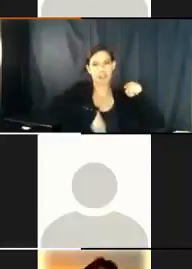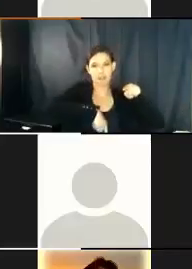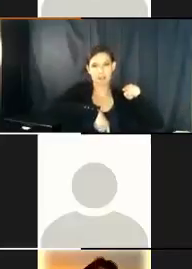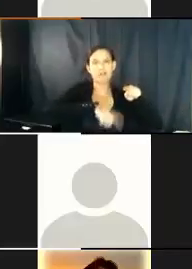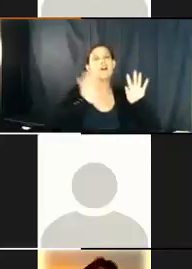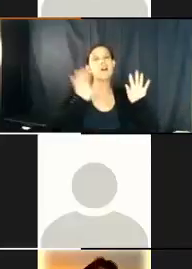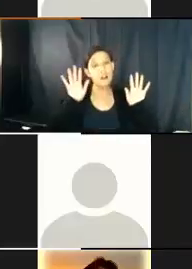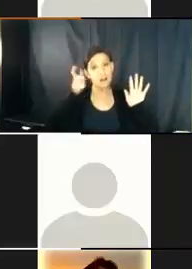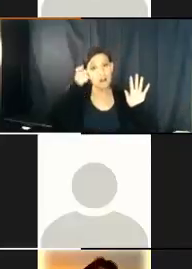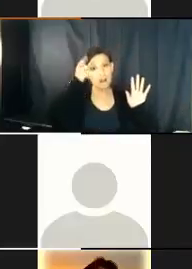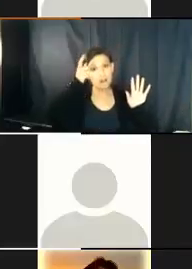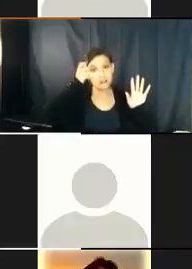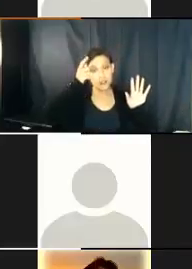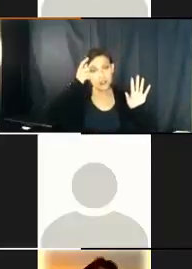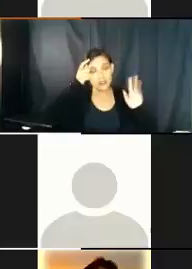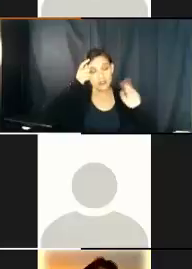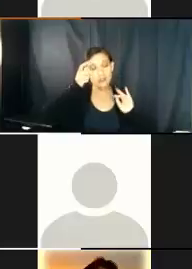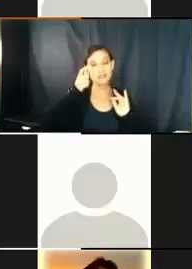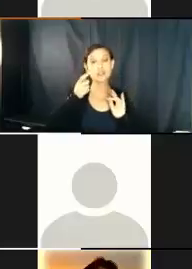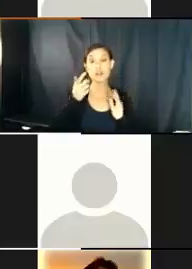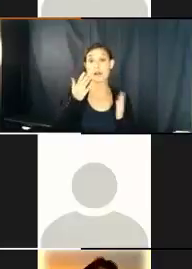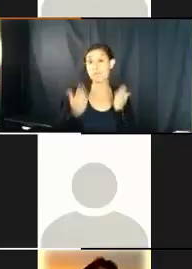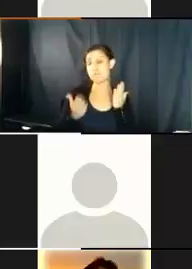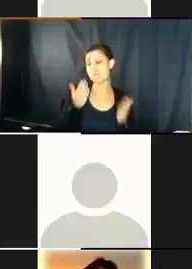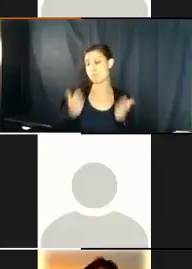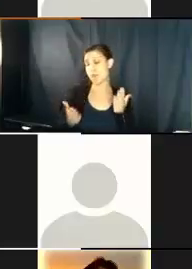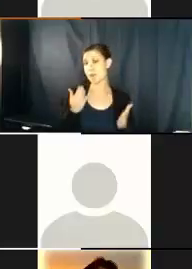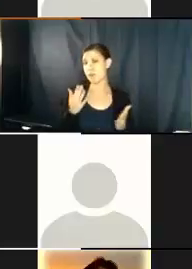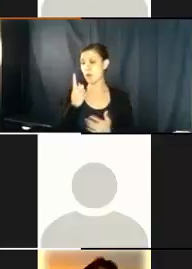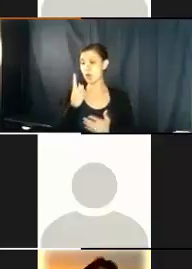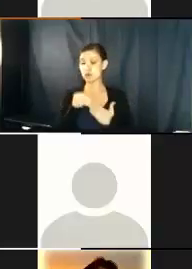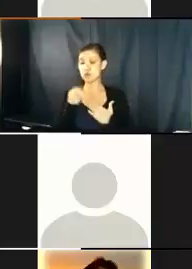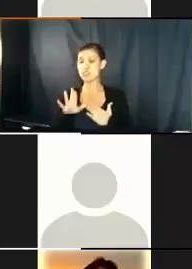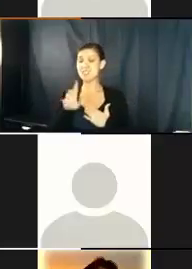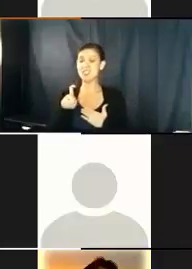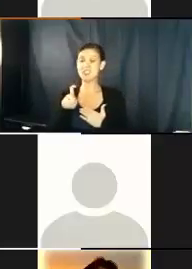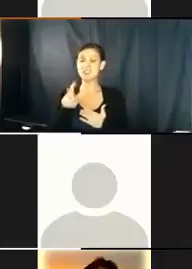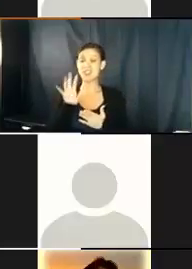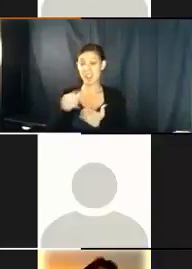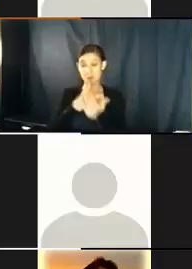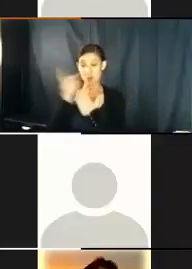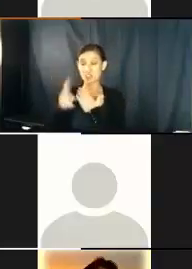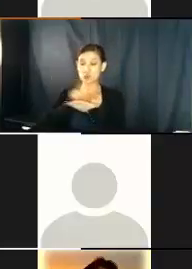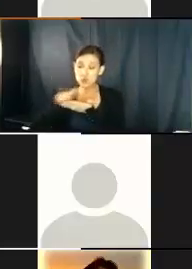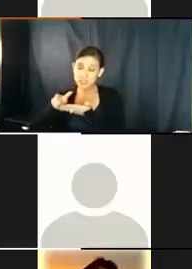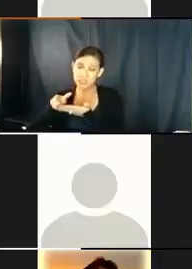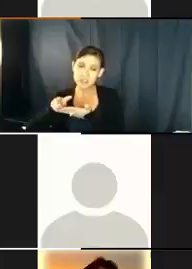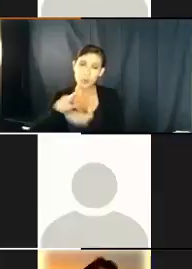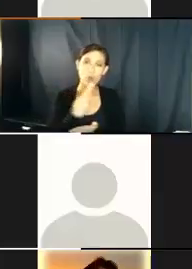But you know a student made and it may need two weeks to get through a project. And one student may need a week.